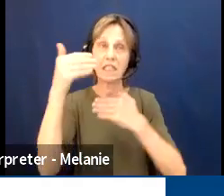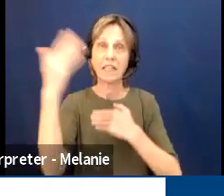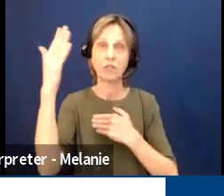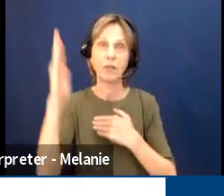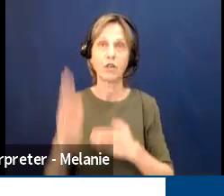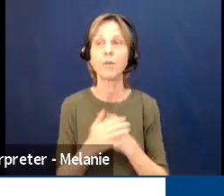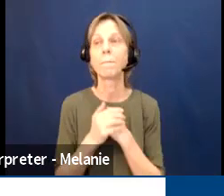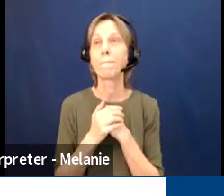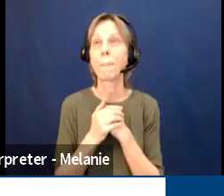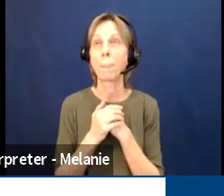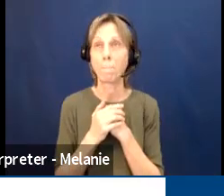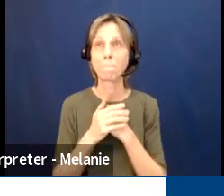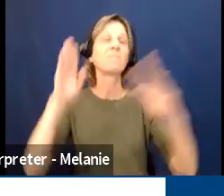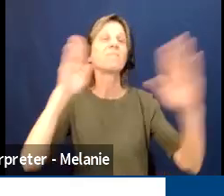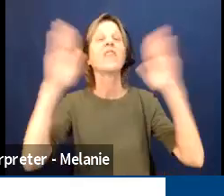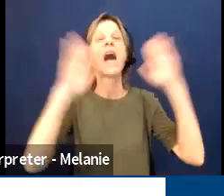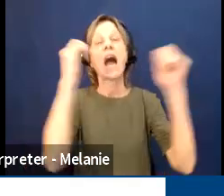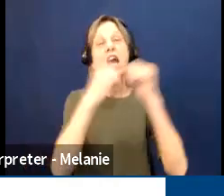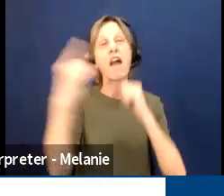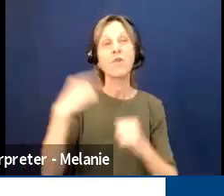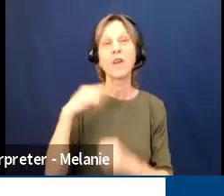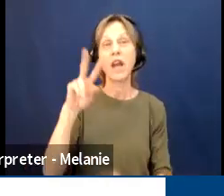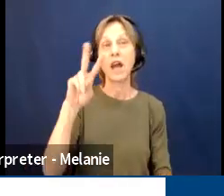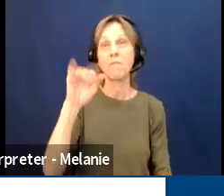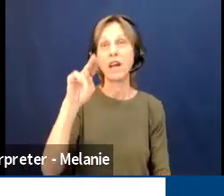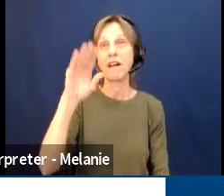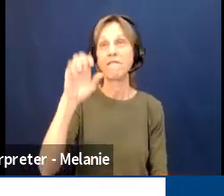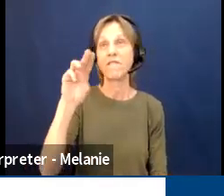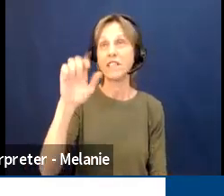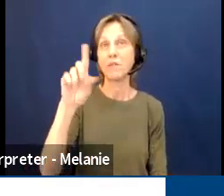hi everyone my name is Vince Meldrum I'm with Earth Force and I'm here to talk to you um